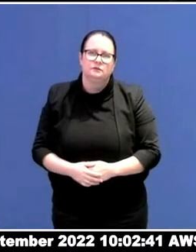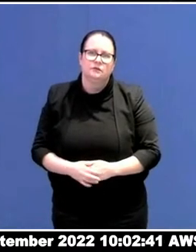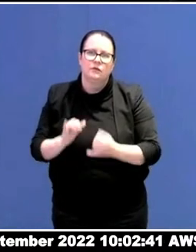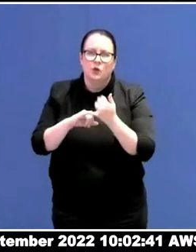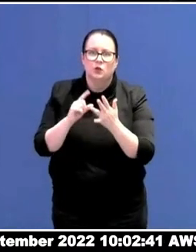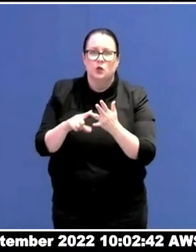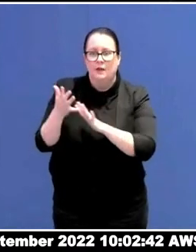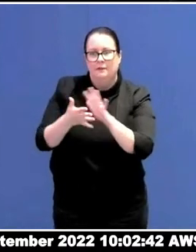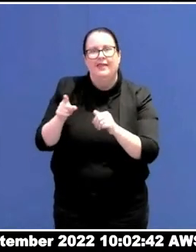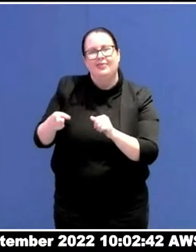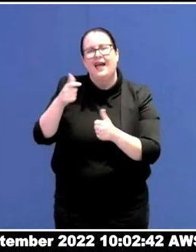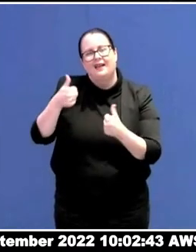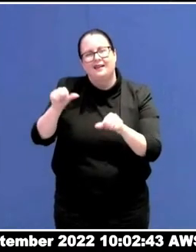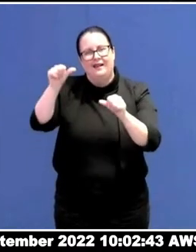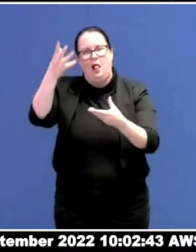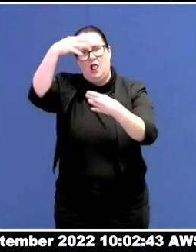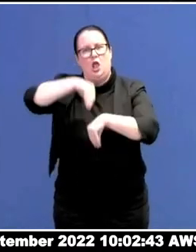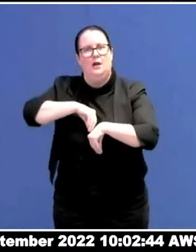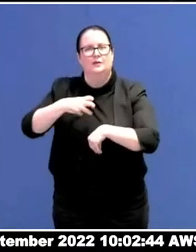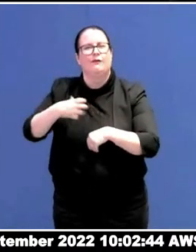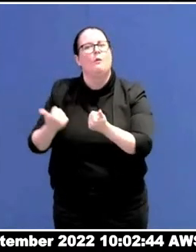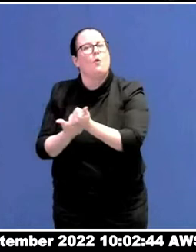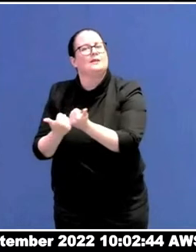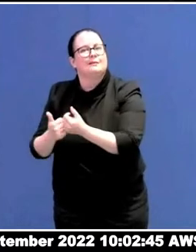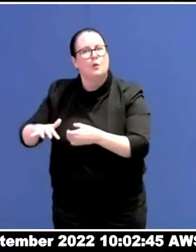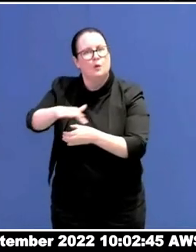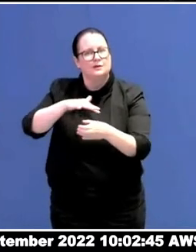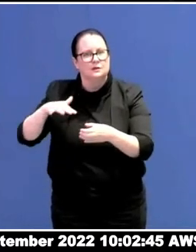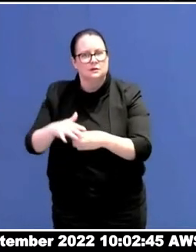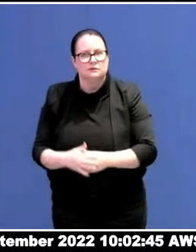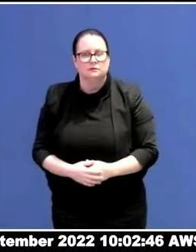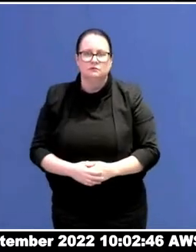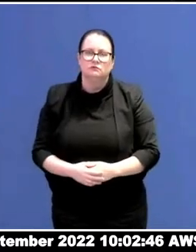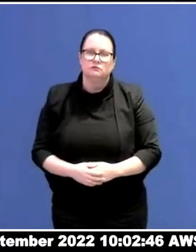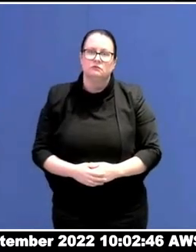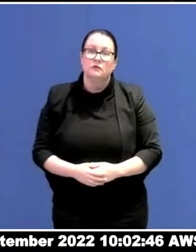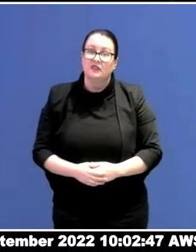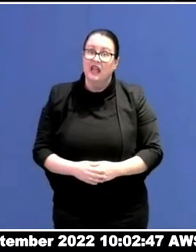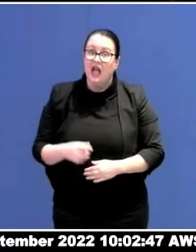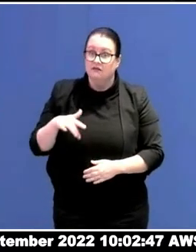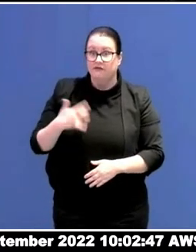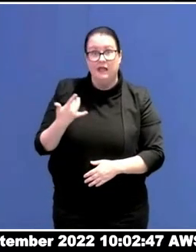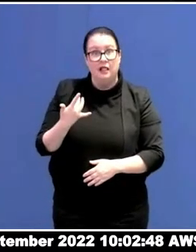chance of learning. MR GRIFFIN: Initially, that was of benefit to Aaron, as far as you could see? TERRY: Yes, definitely.